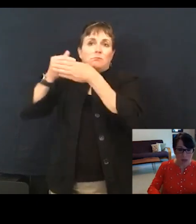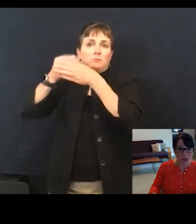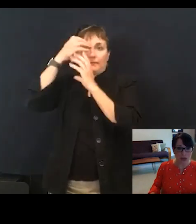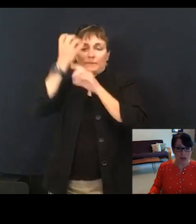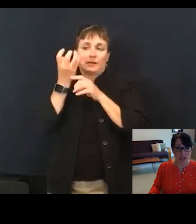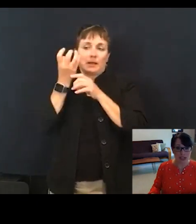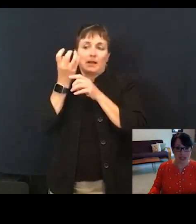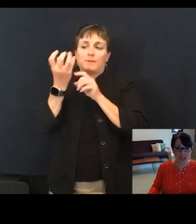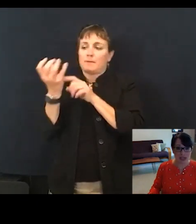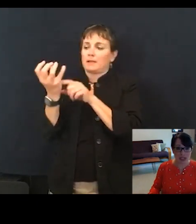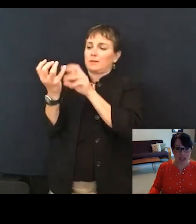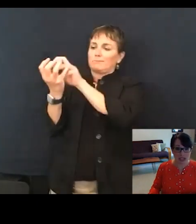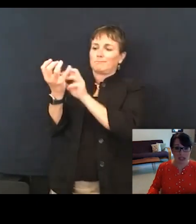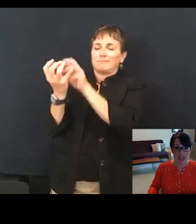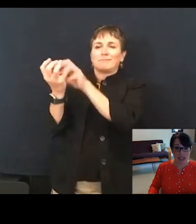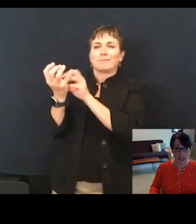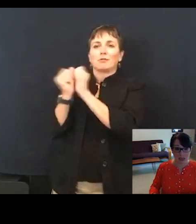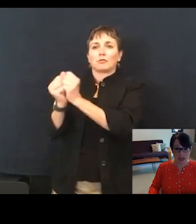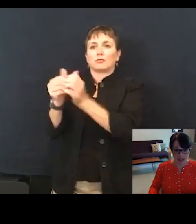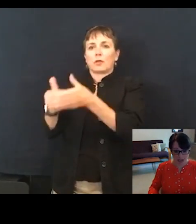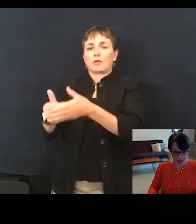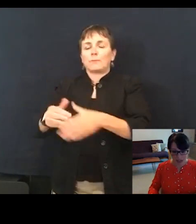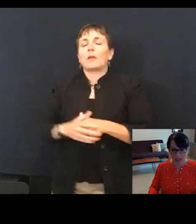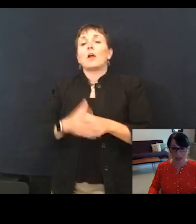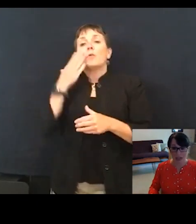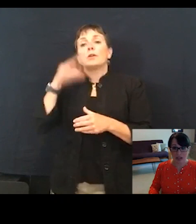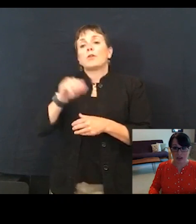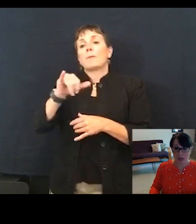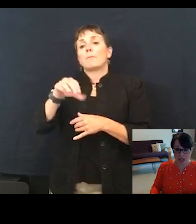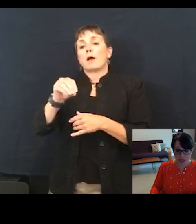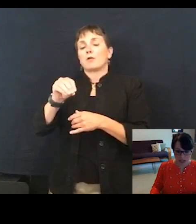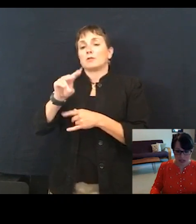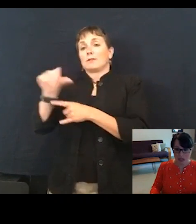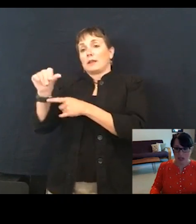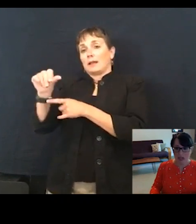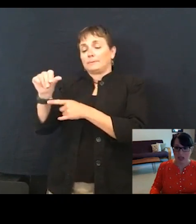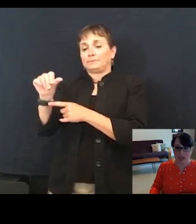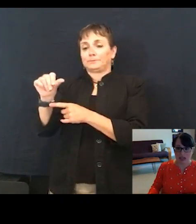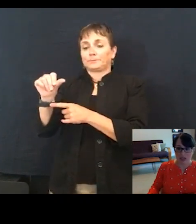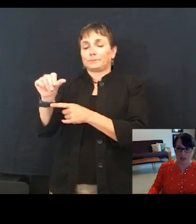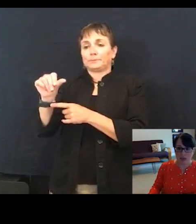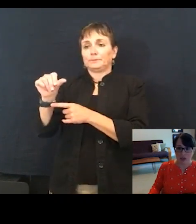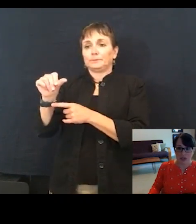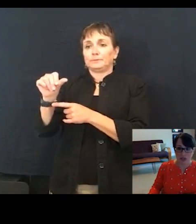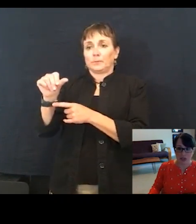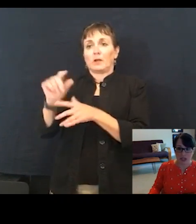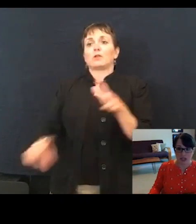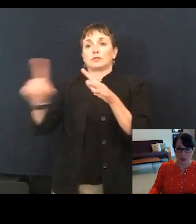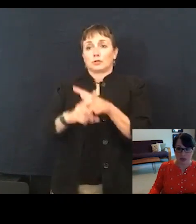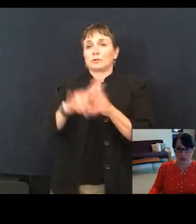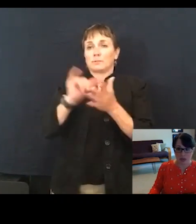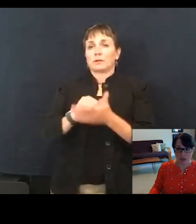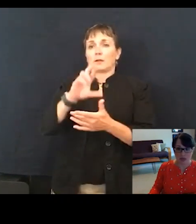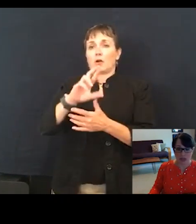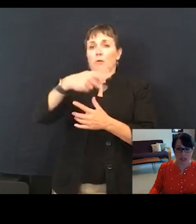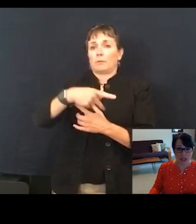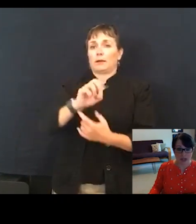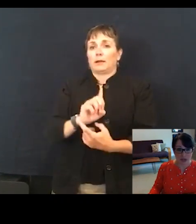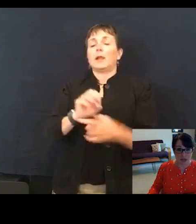We know that myosin 7A expresses in the RPE, and that it's involved in the transport of what we call melanosomes.